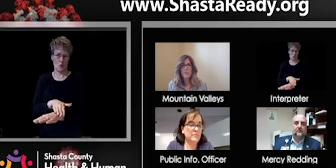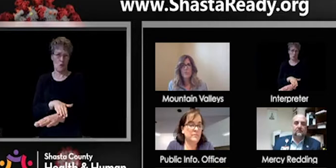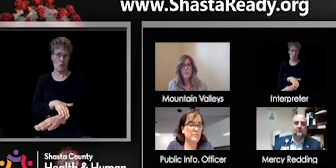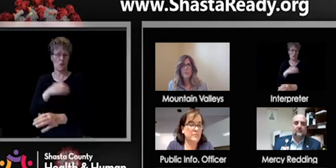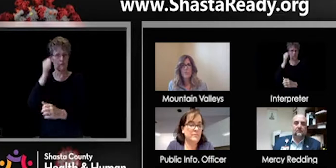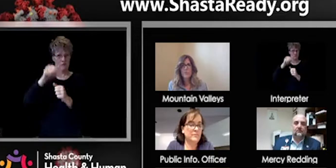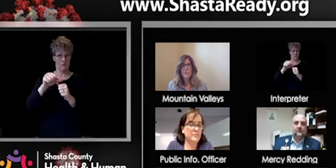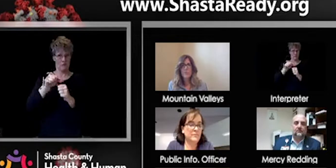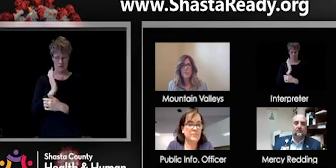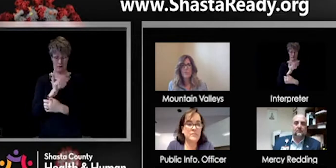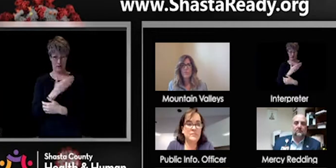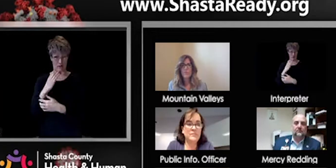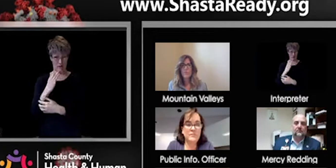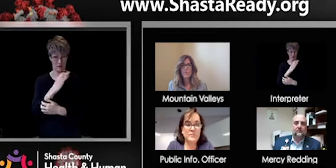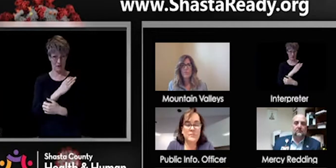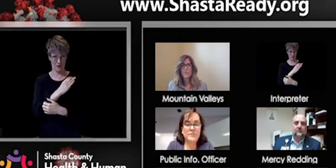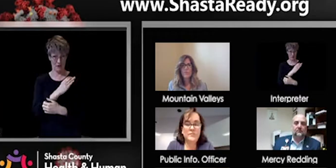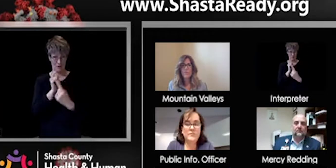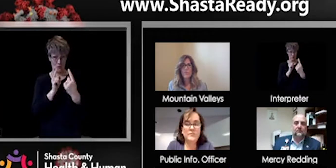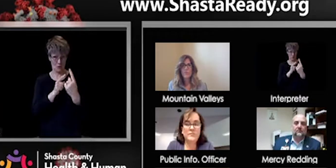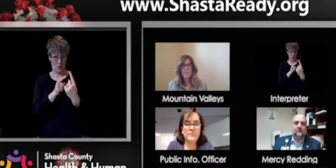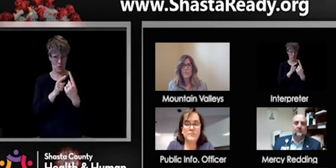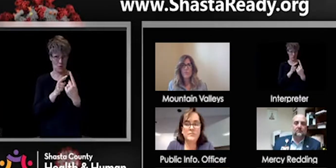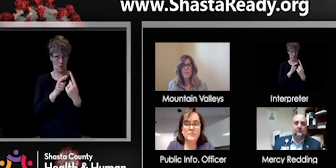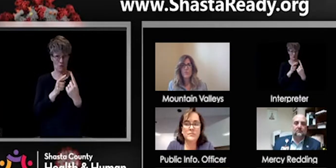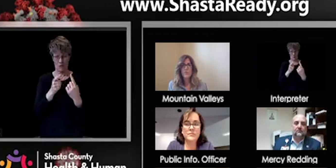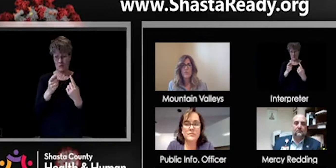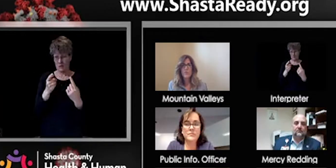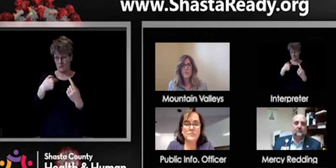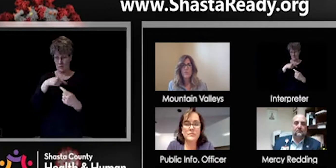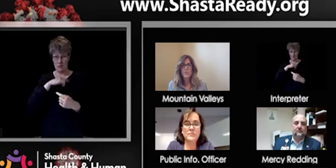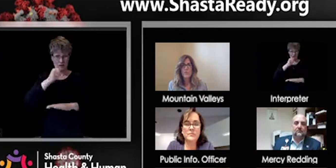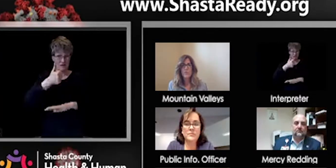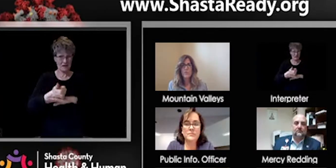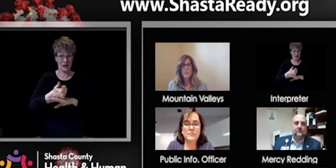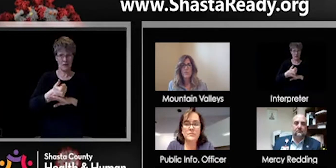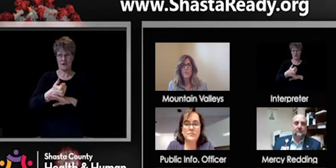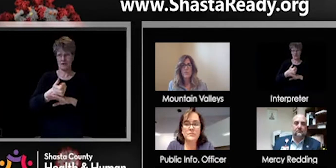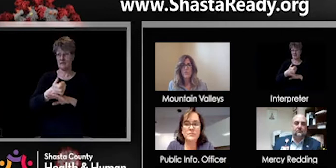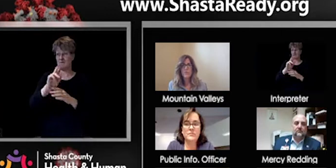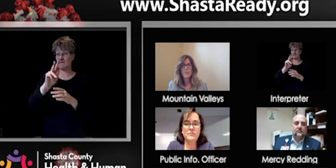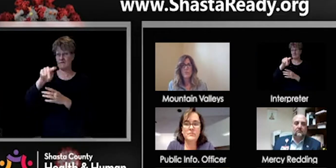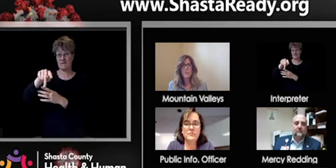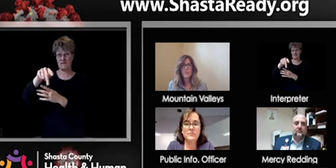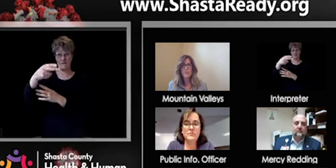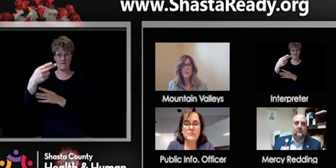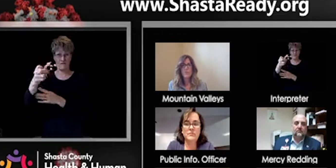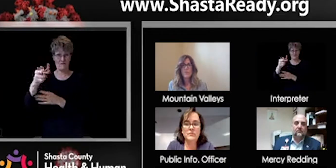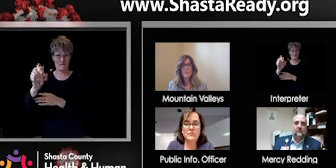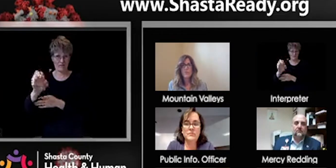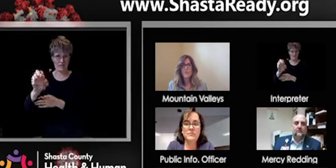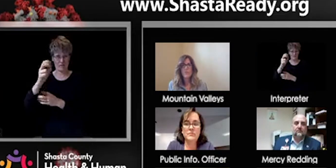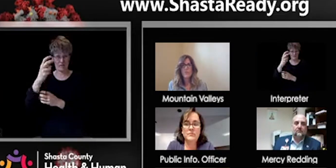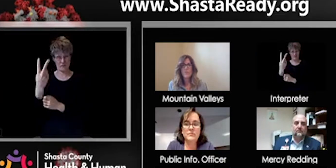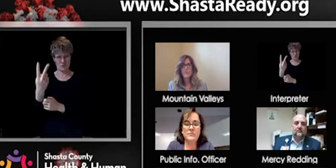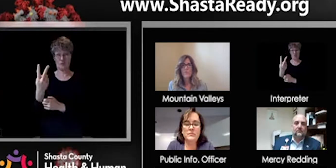in “Phase Two,” we still have no community immunity and the activities of this committee,